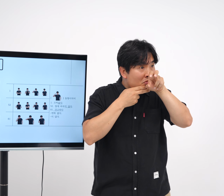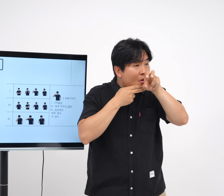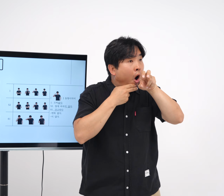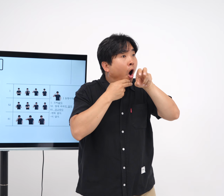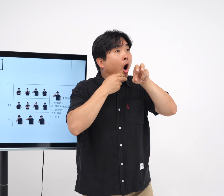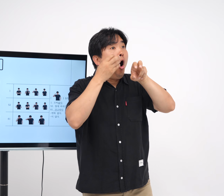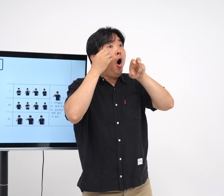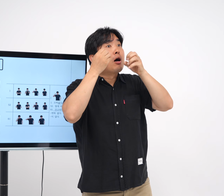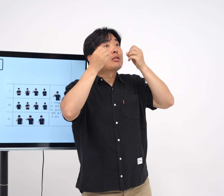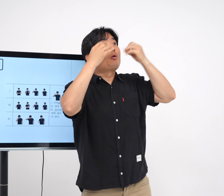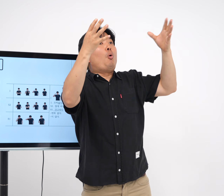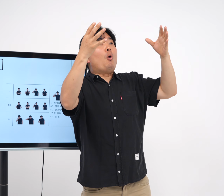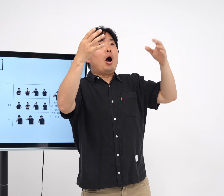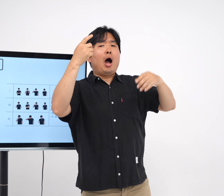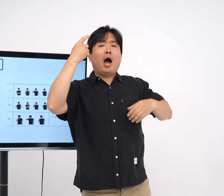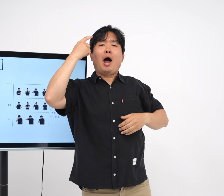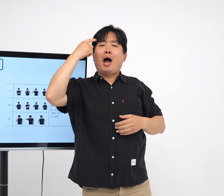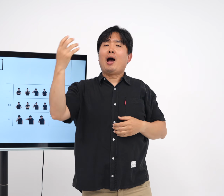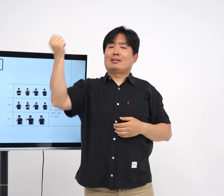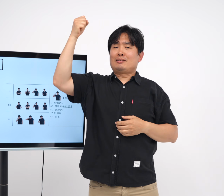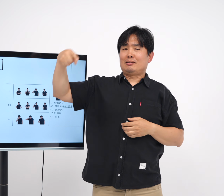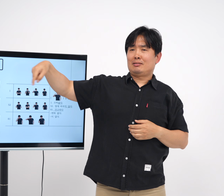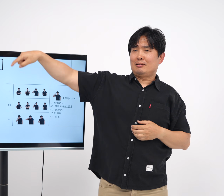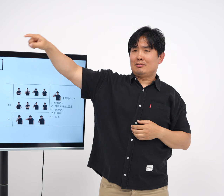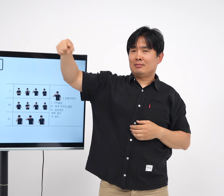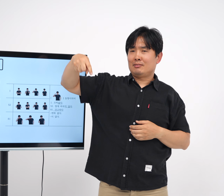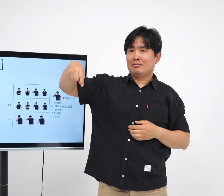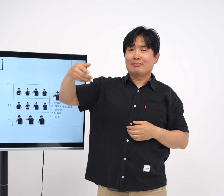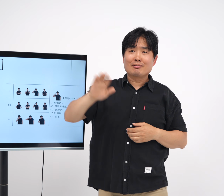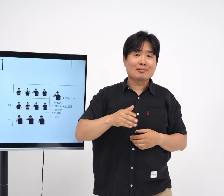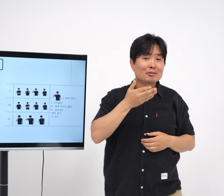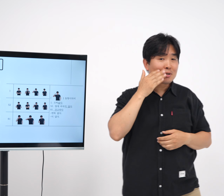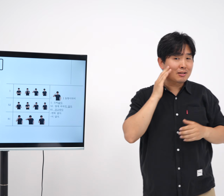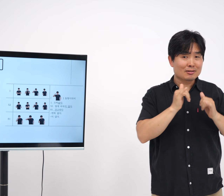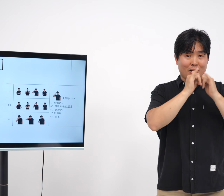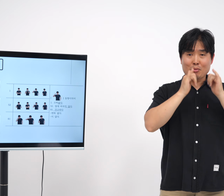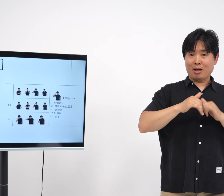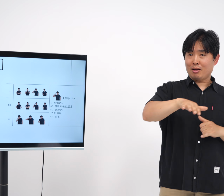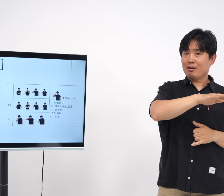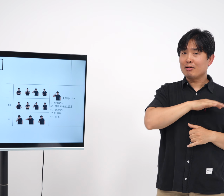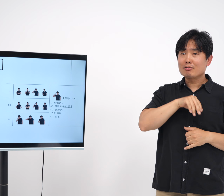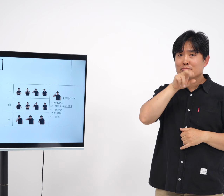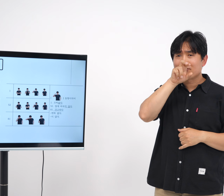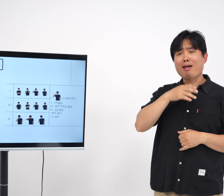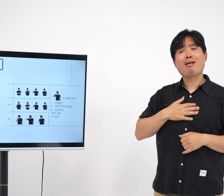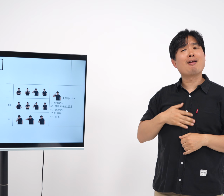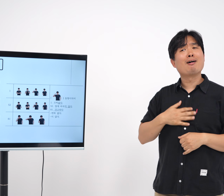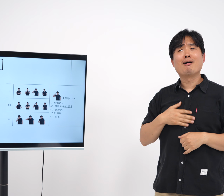hearing people see sign language using rat and think, "Wow, that's new~" However, in the deaf community, sign language using a rat